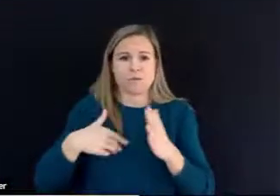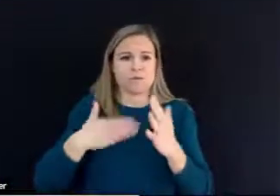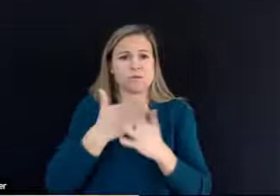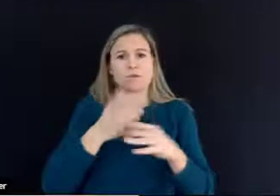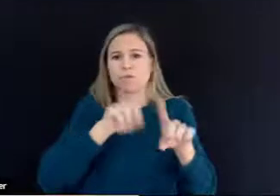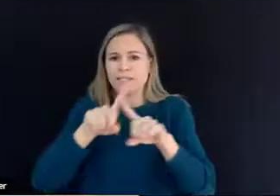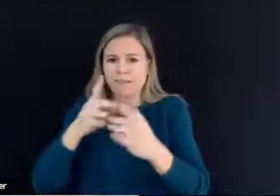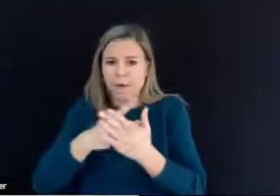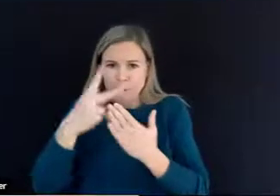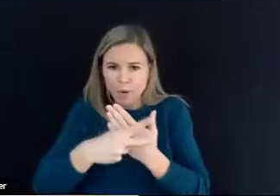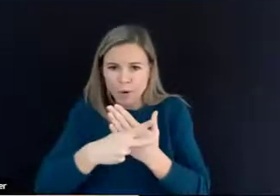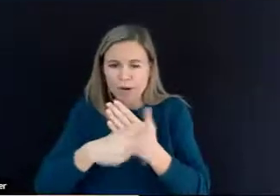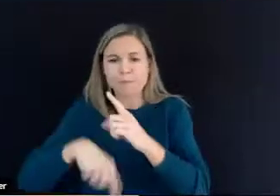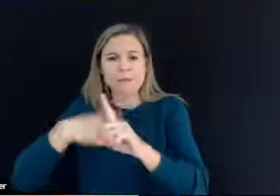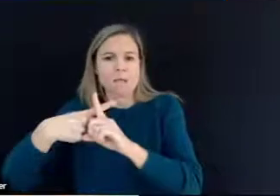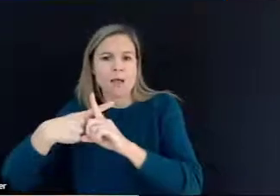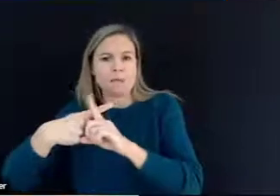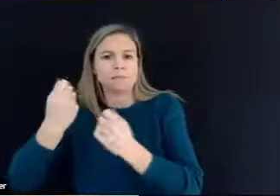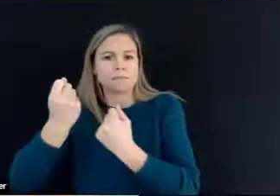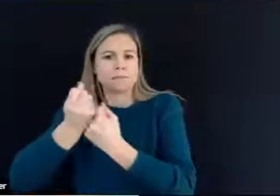Katie and I are gonna talk about a few of those today.